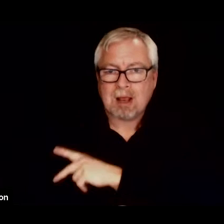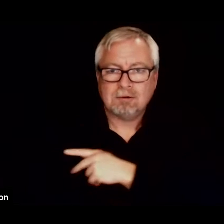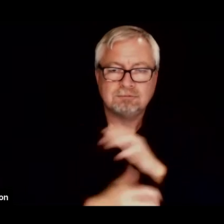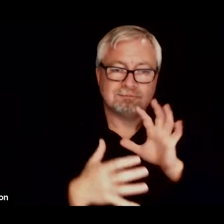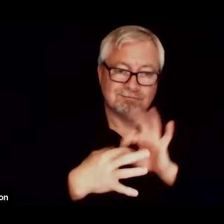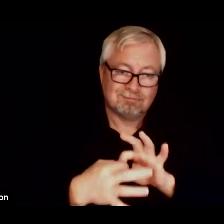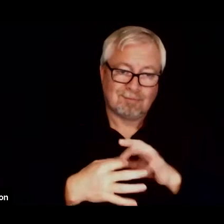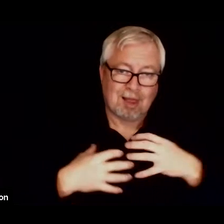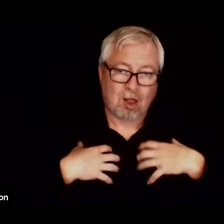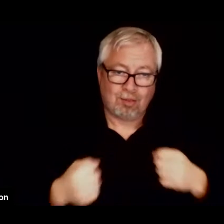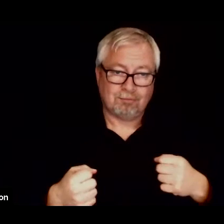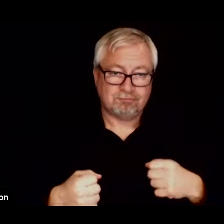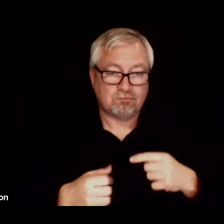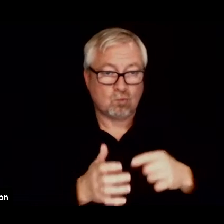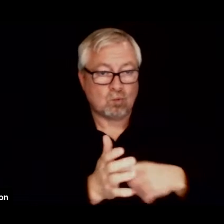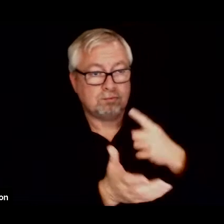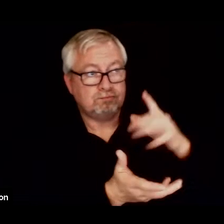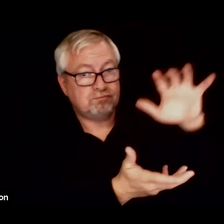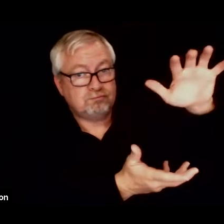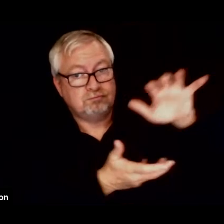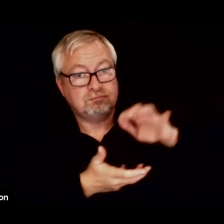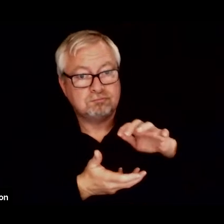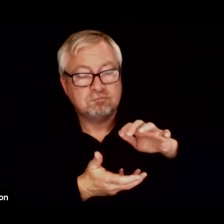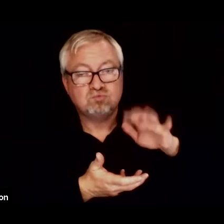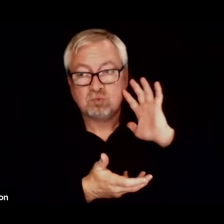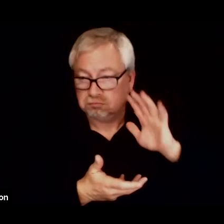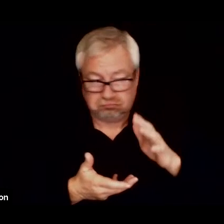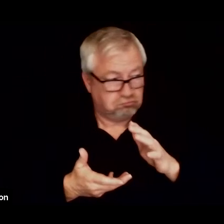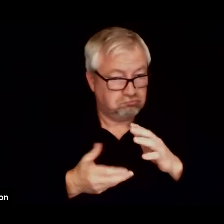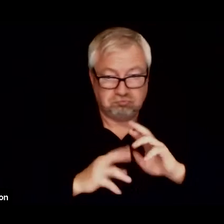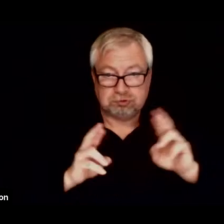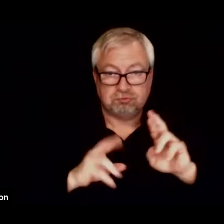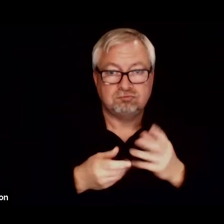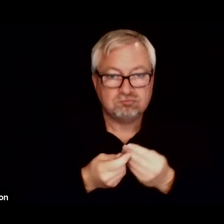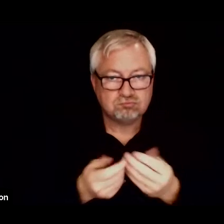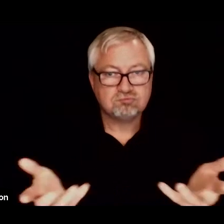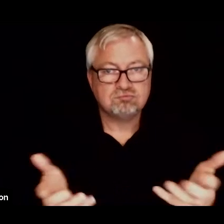the state says it will do so through a rollout and access plan so the general public knows what